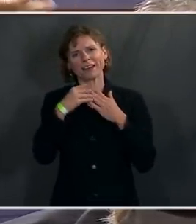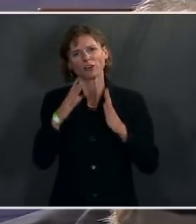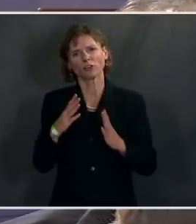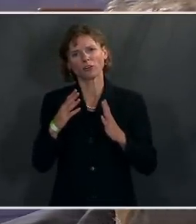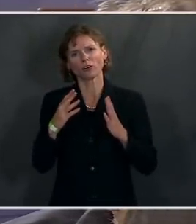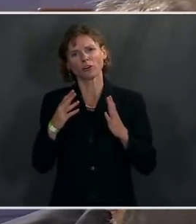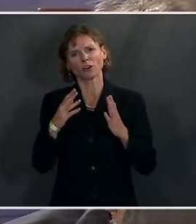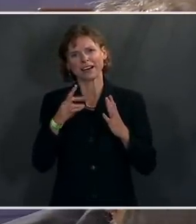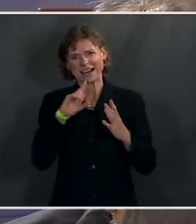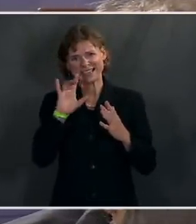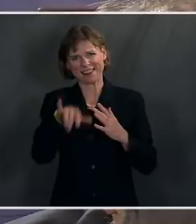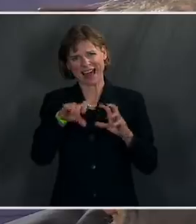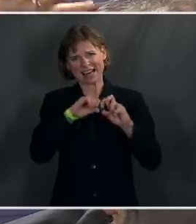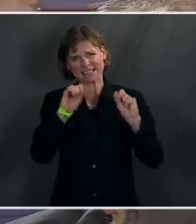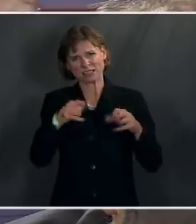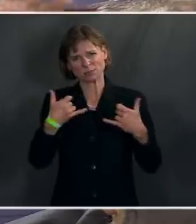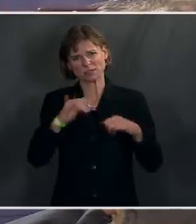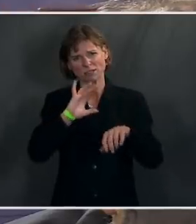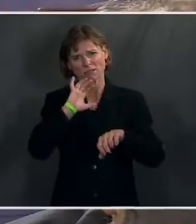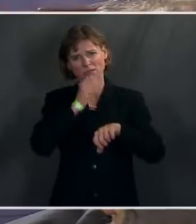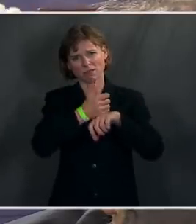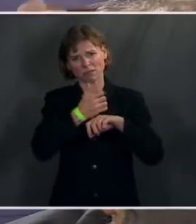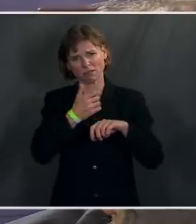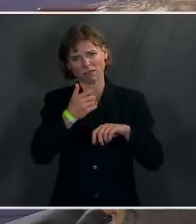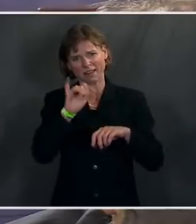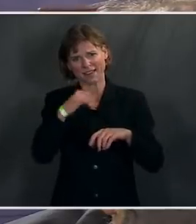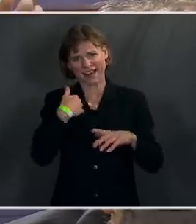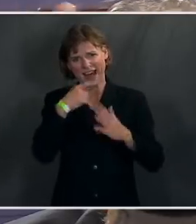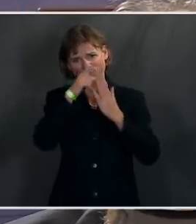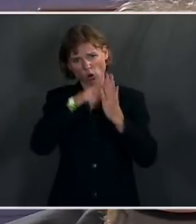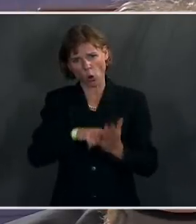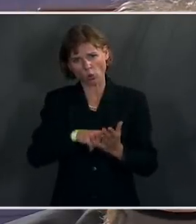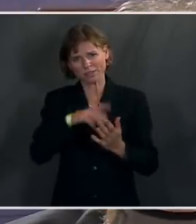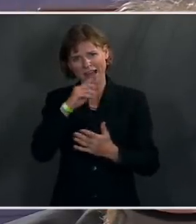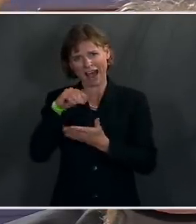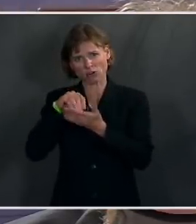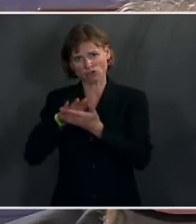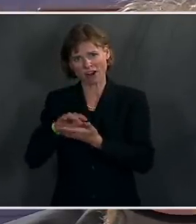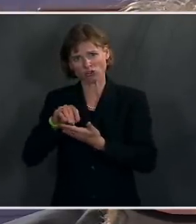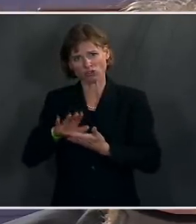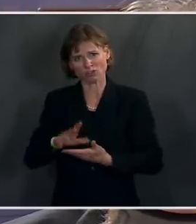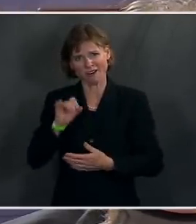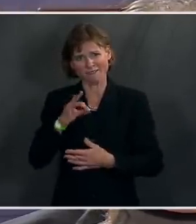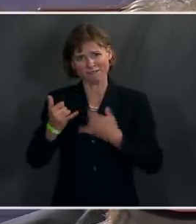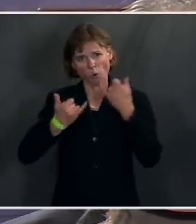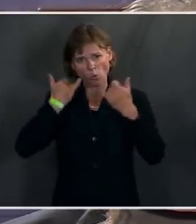Is that system still intact where there's notes and records of foreign leader calls and has anybody on NSC